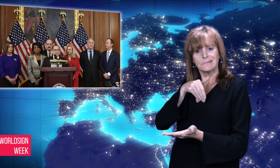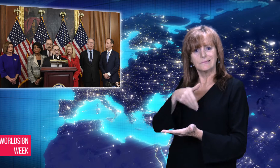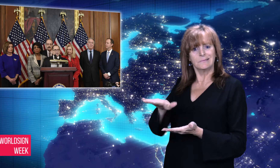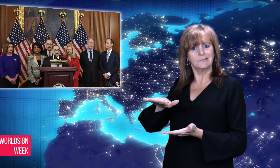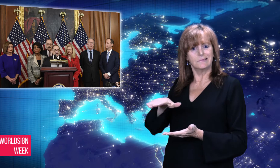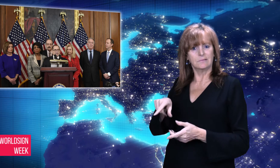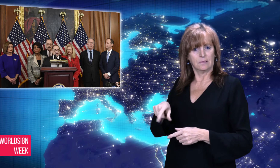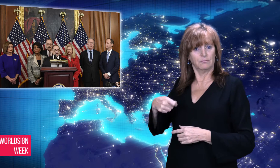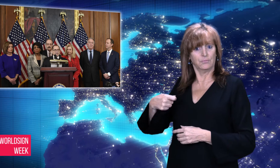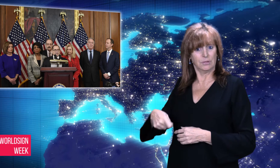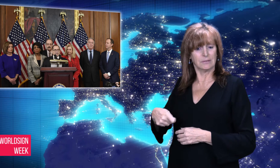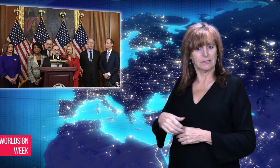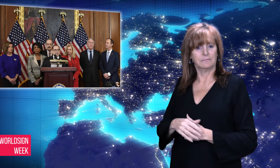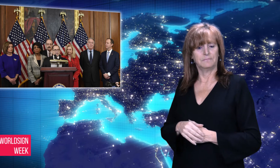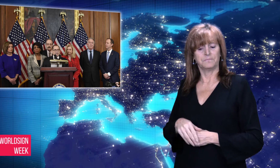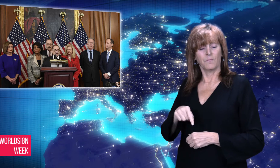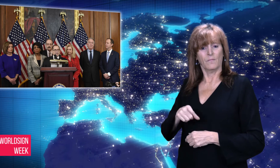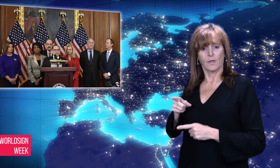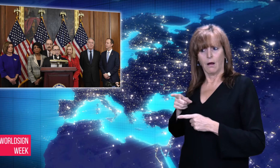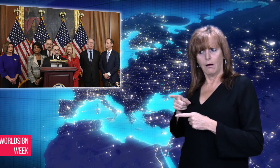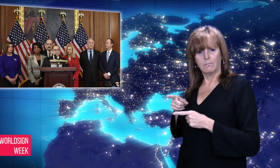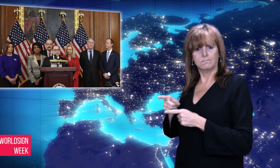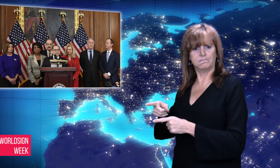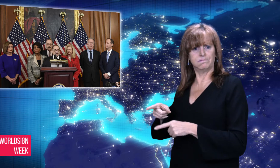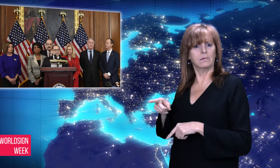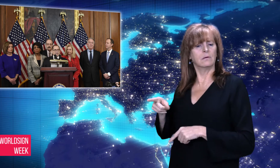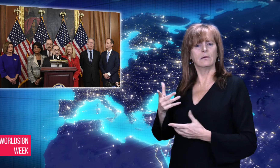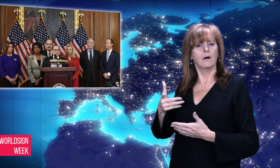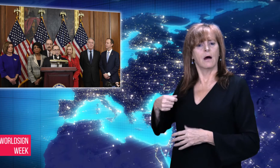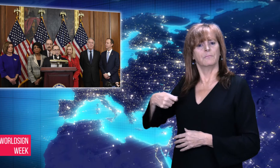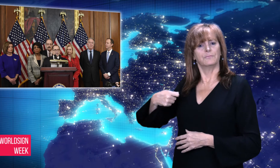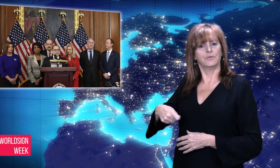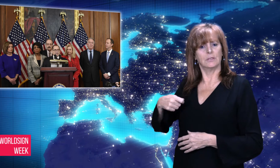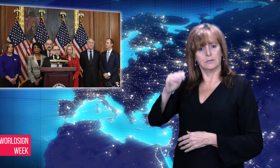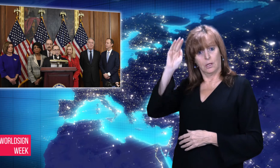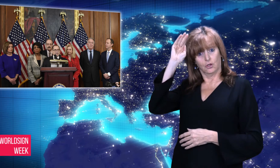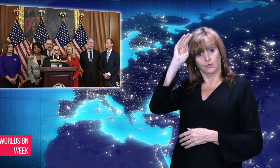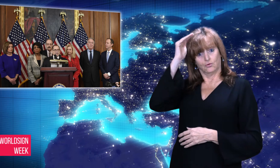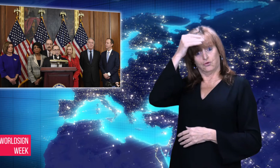this week decided on two articles of impeachment,